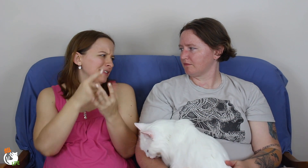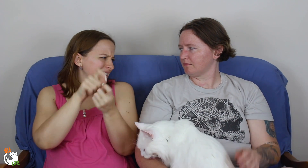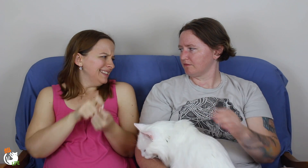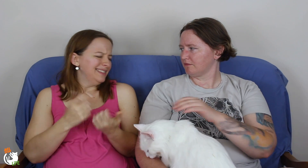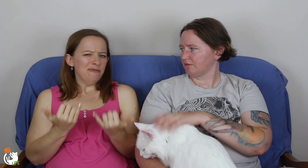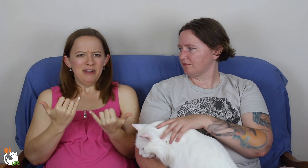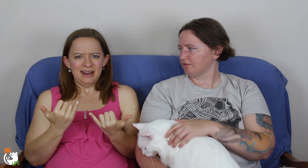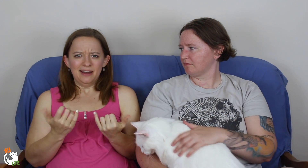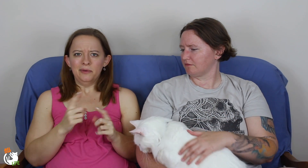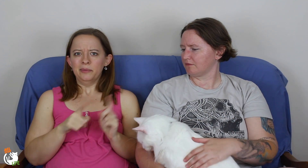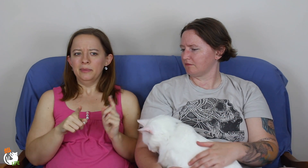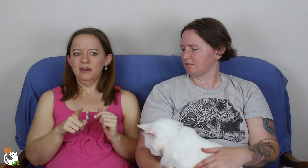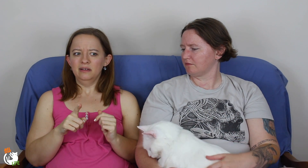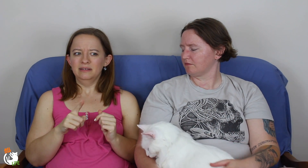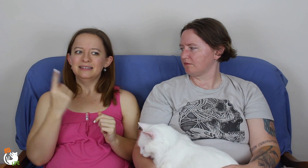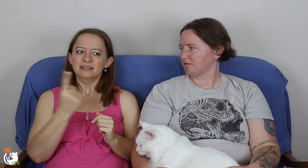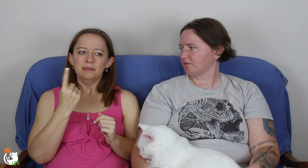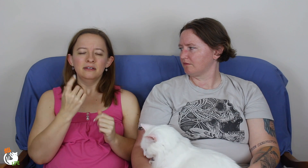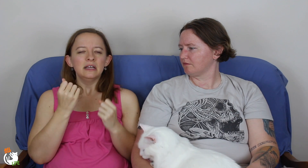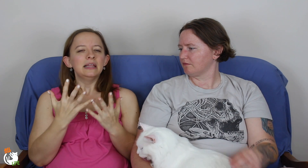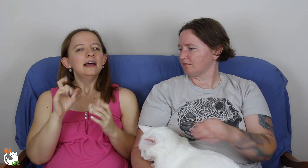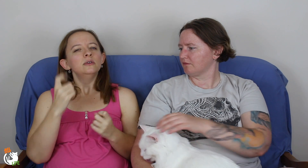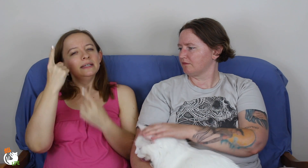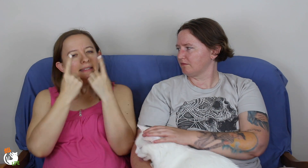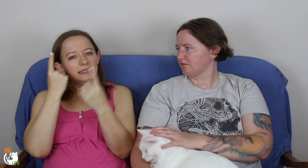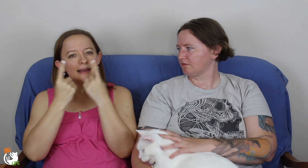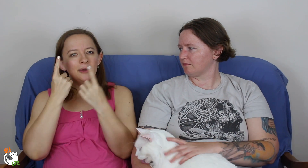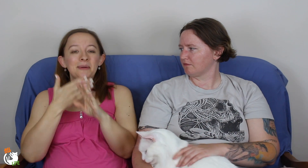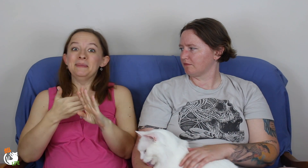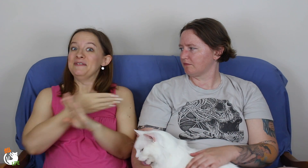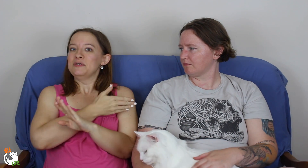You don't have to know all the details right now but it's something that you really need to think about